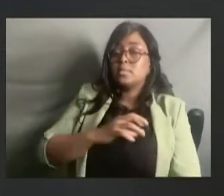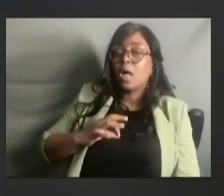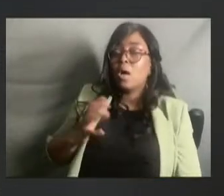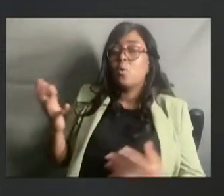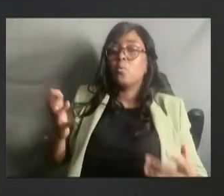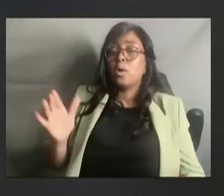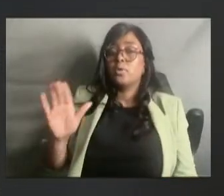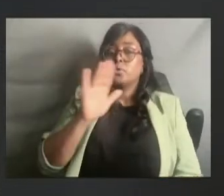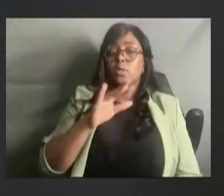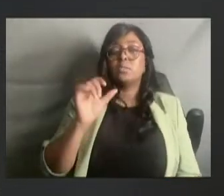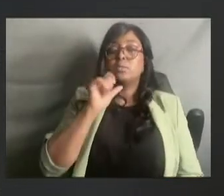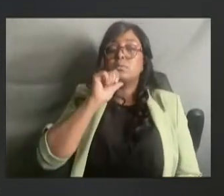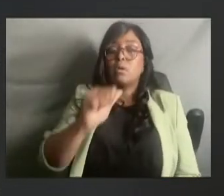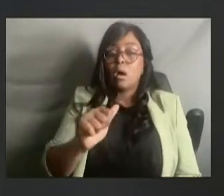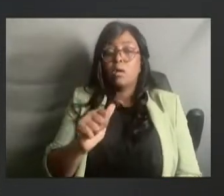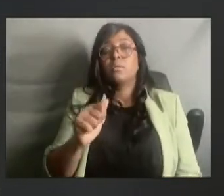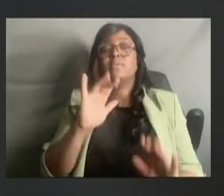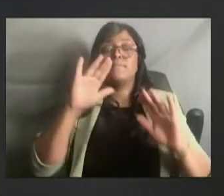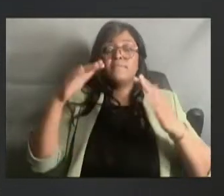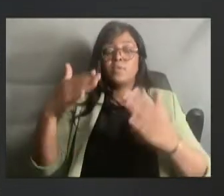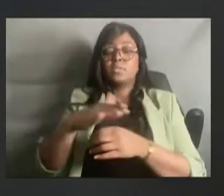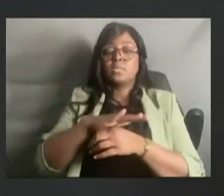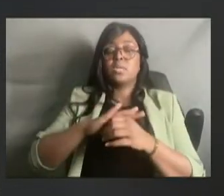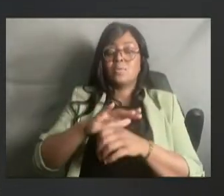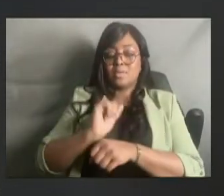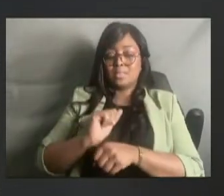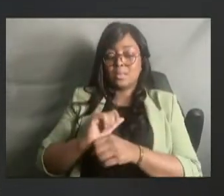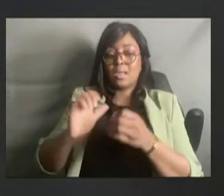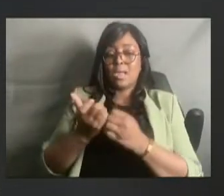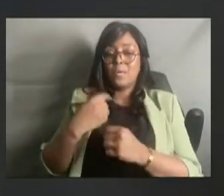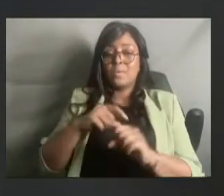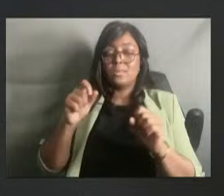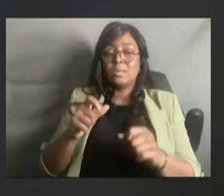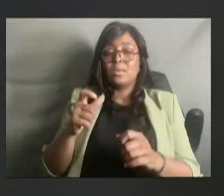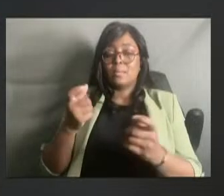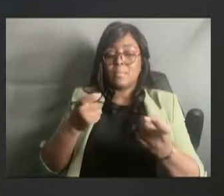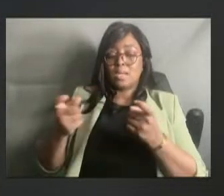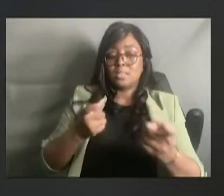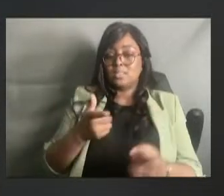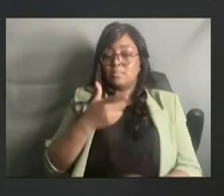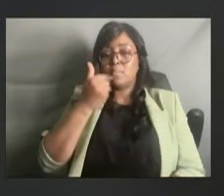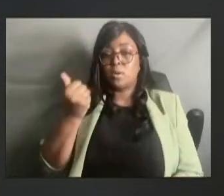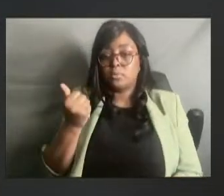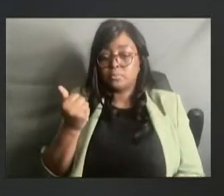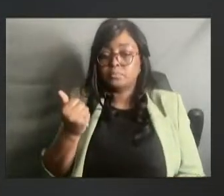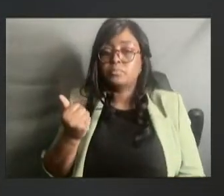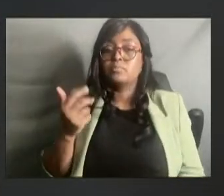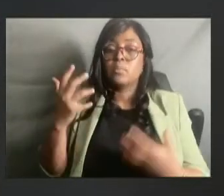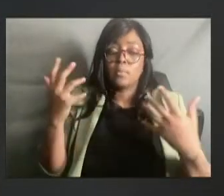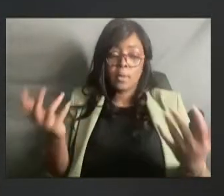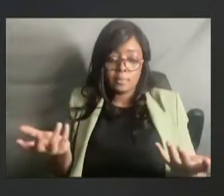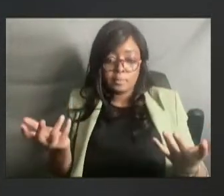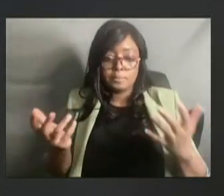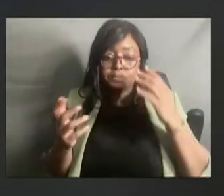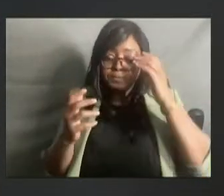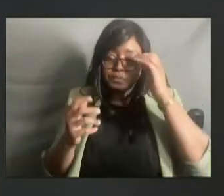get assigned to staff, and what you're non focus area tasks are,